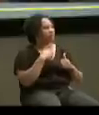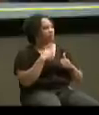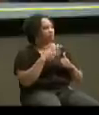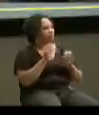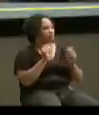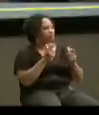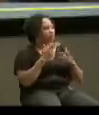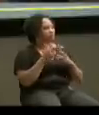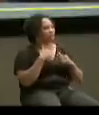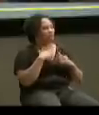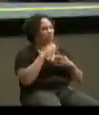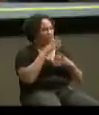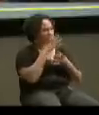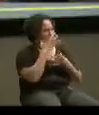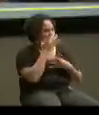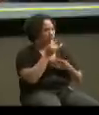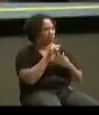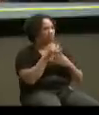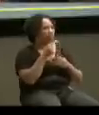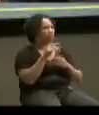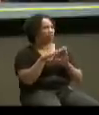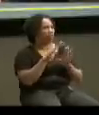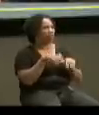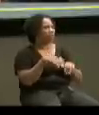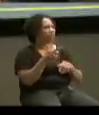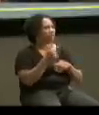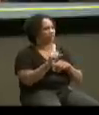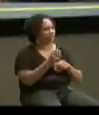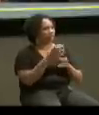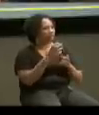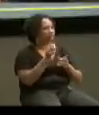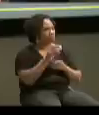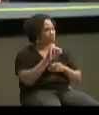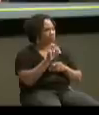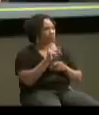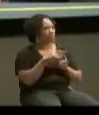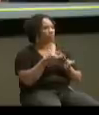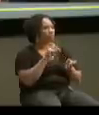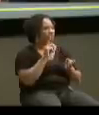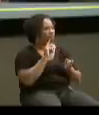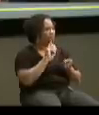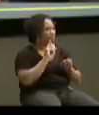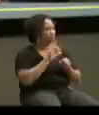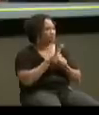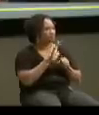REAL QUICK, I'M INTRIGUED BY THE GREENHOUSE GAS EMISSIONS INVENTORY VERIFICATION PROCESS.